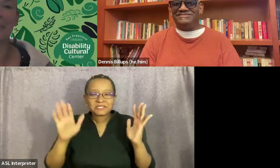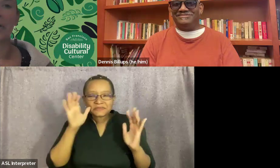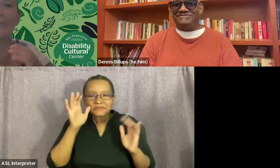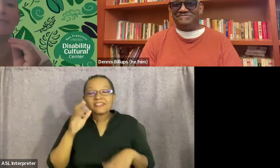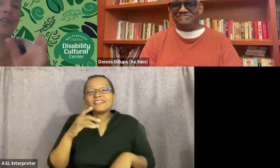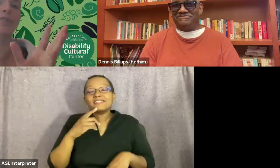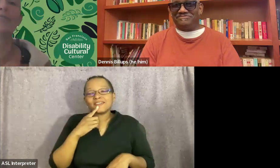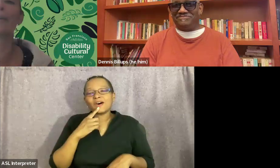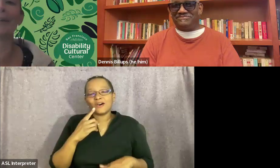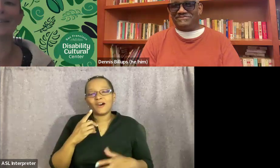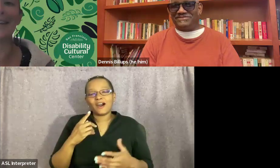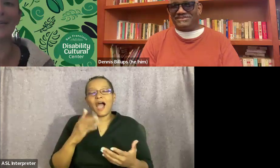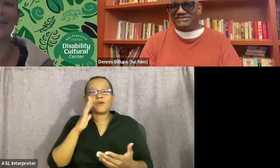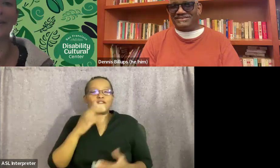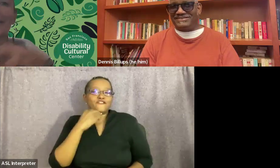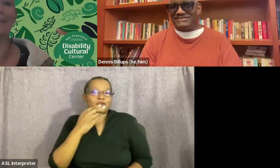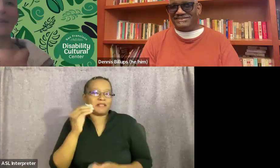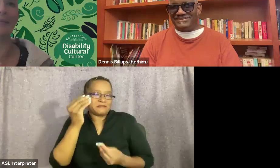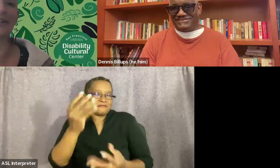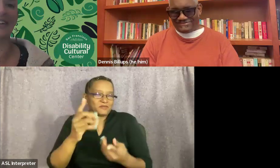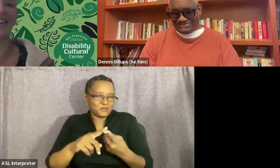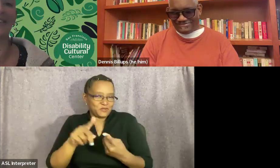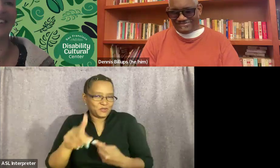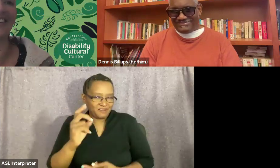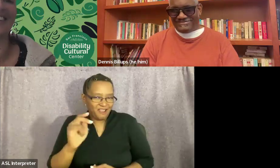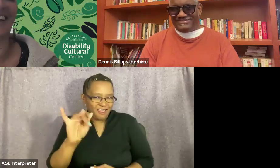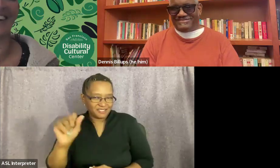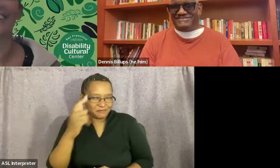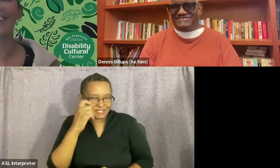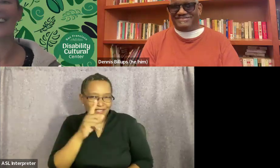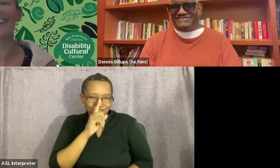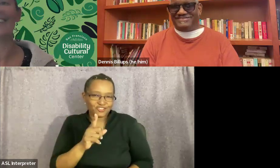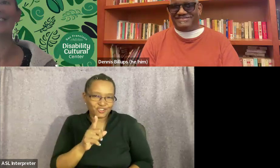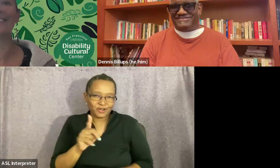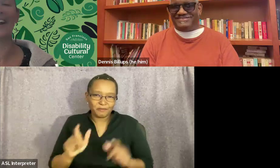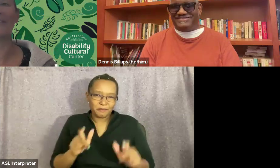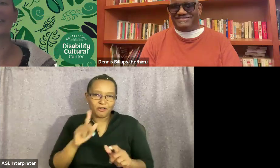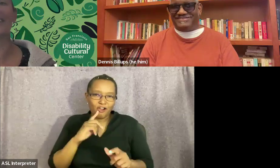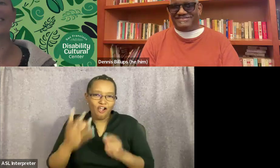am going to verbally say those for you. I'm sure they are here with you today. For everyone else,